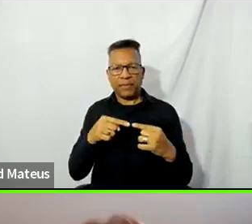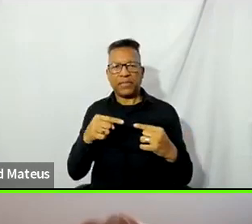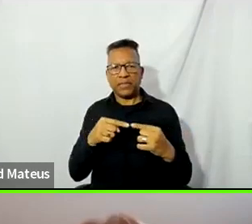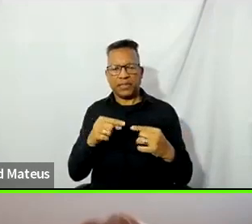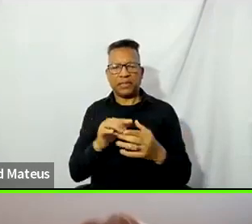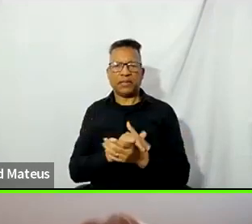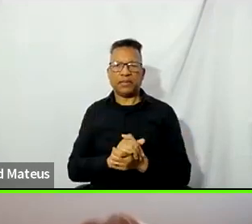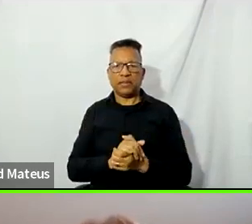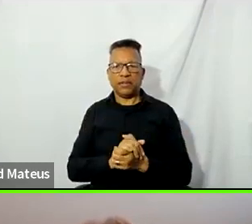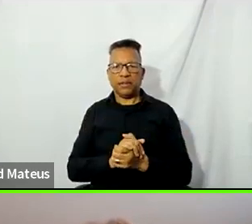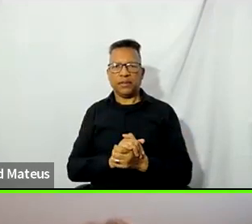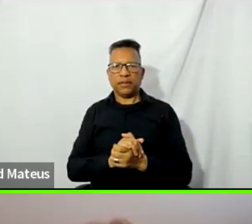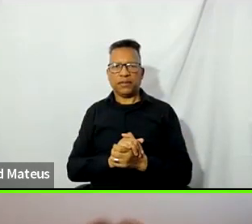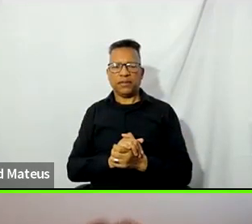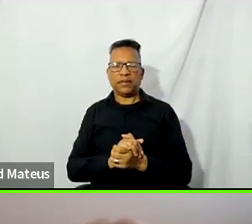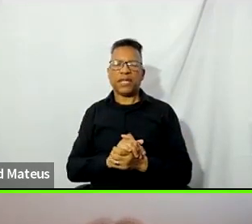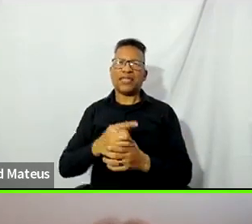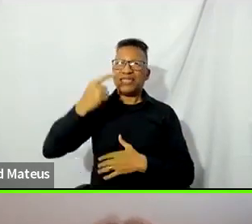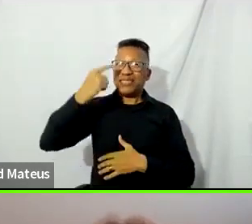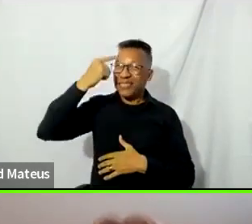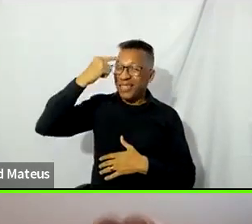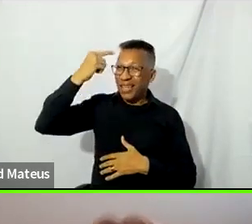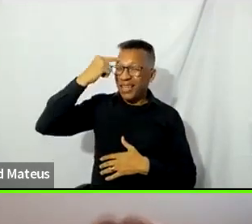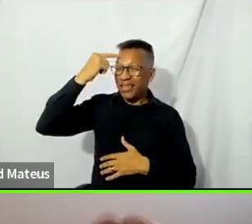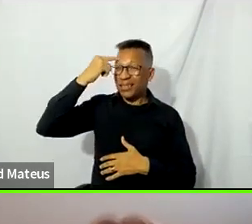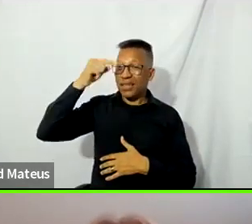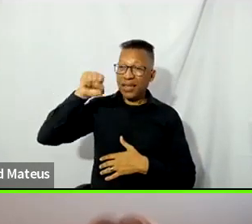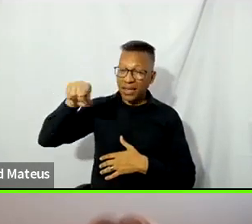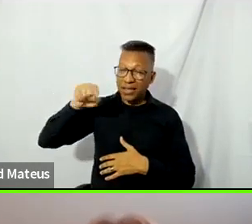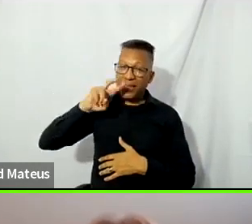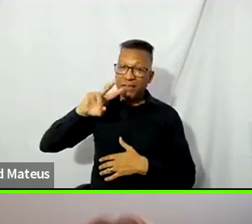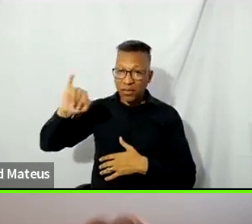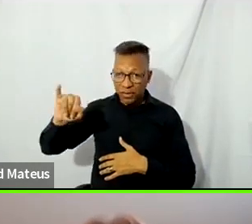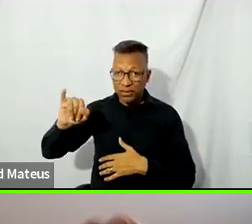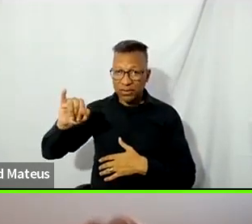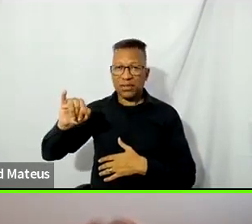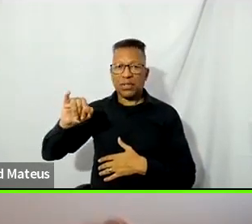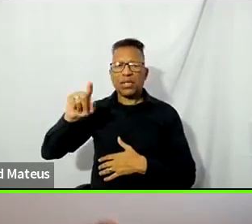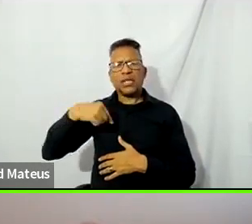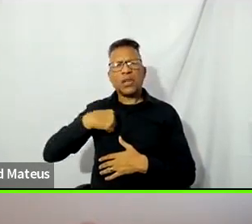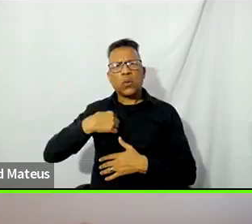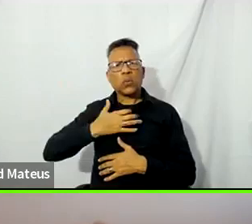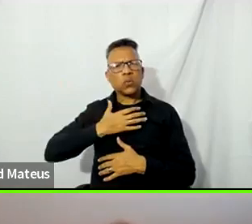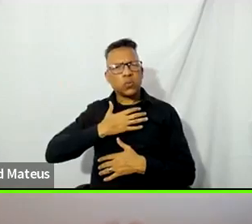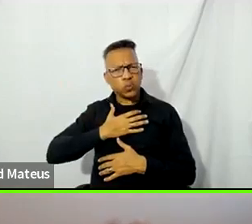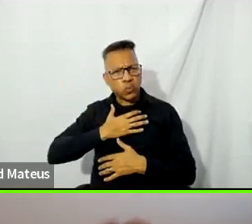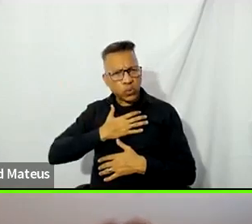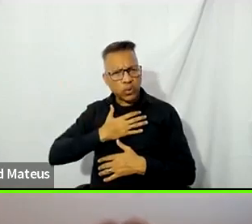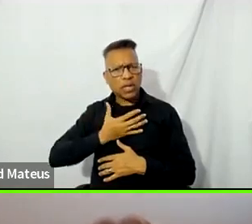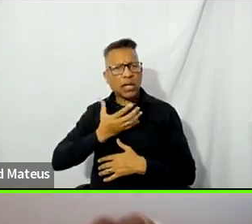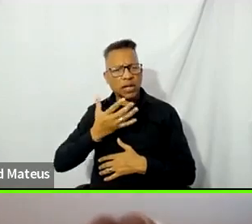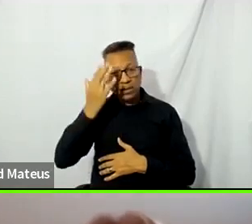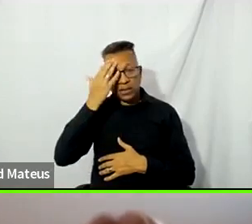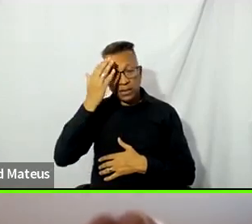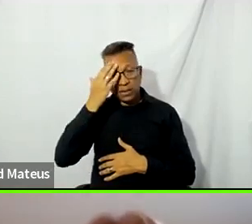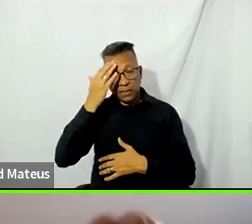e with on a synergy e with on a synergy with the notions in in in vigoski Vigoski and i'm very interested as well so here